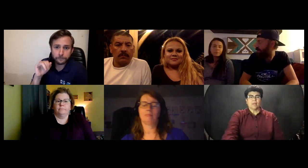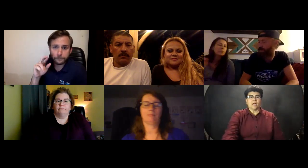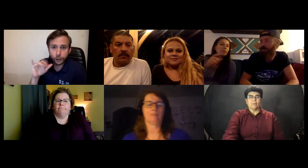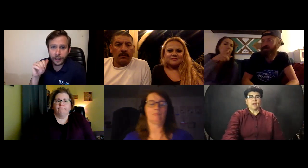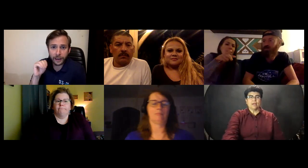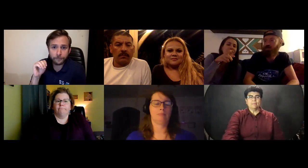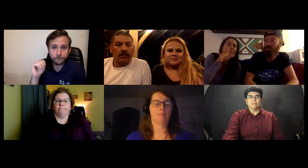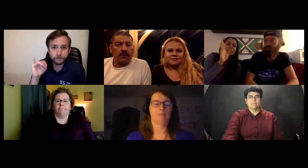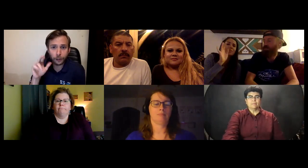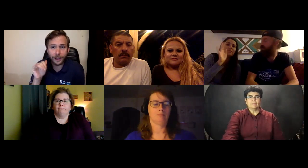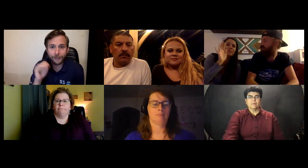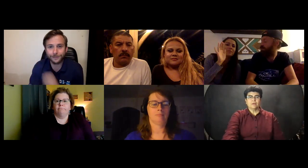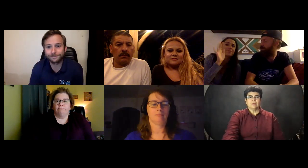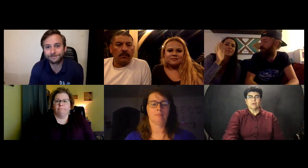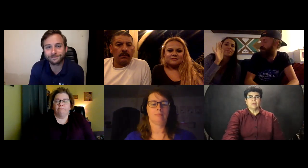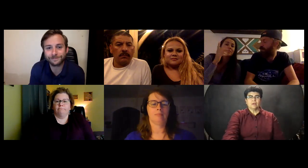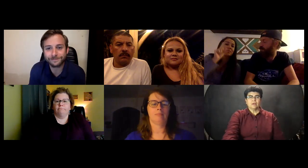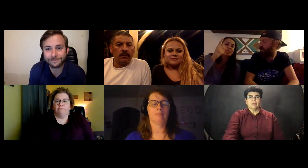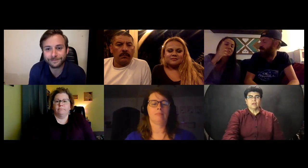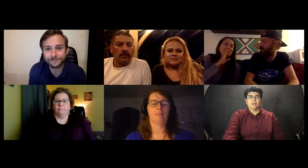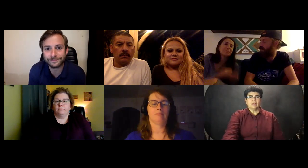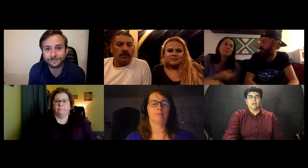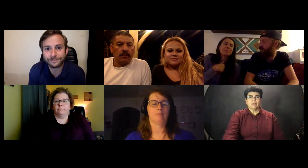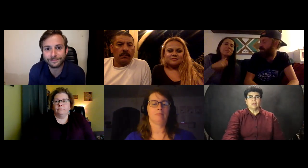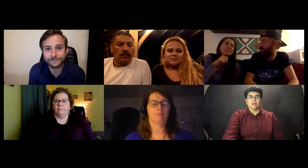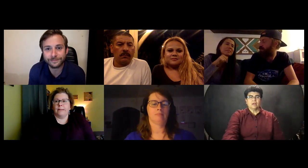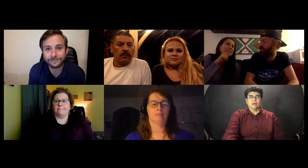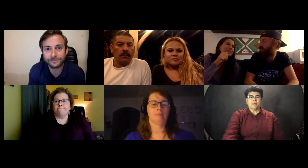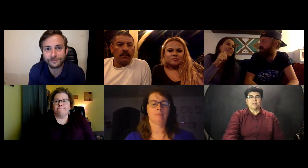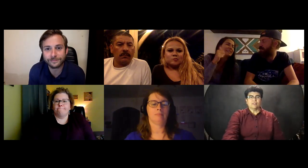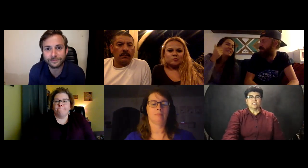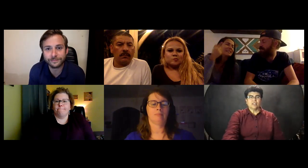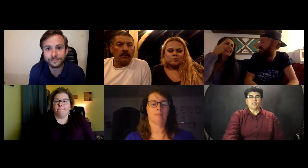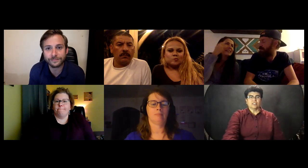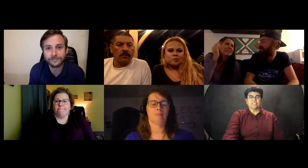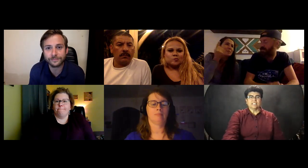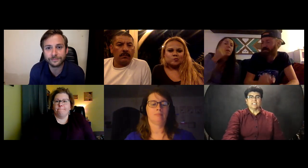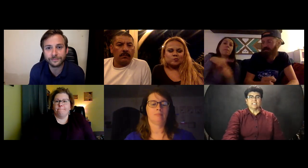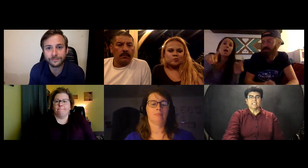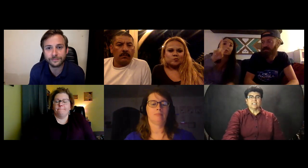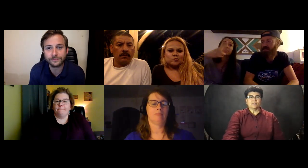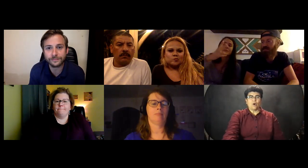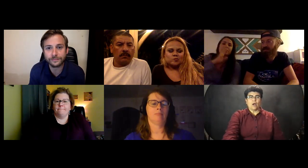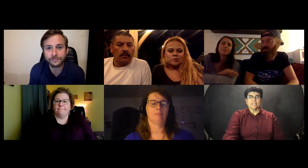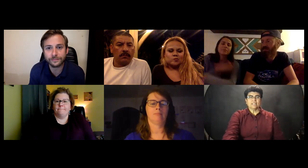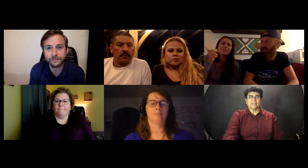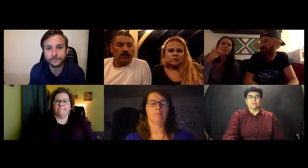uh miriam my first daughter didn't oh i didn't